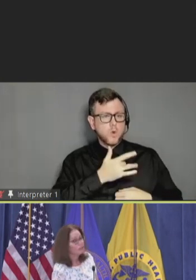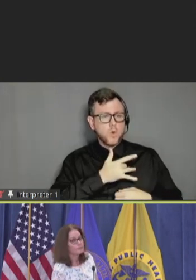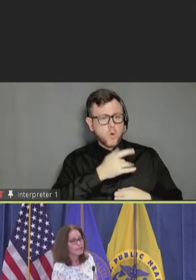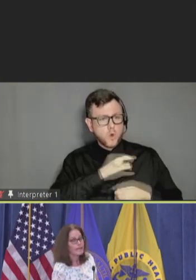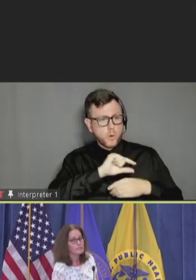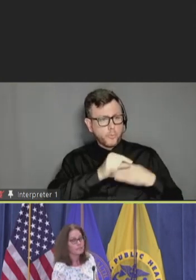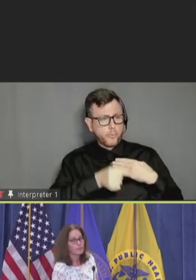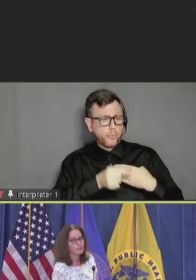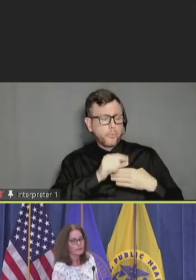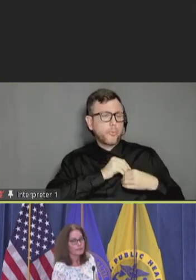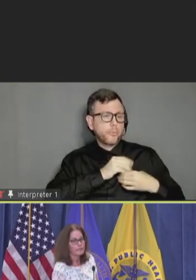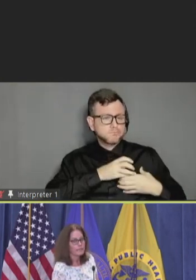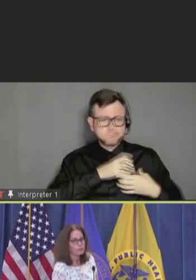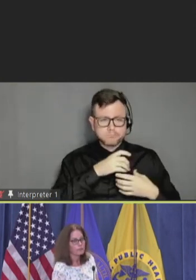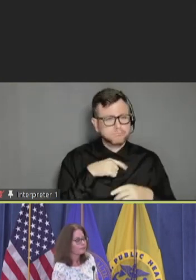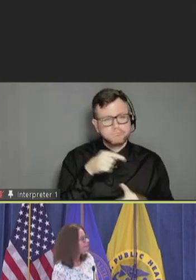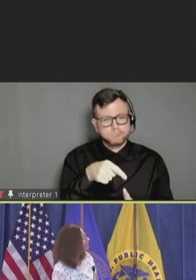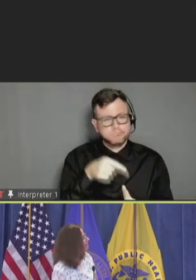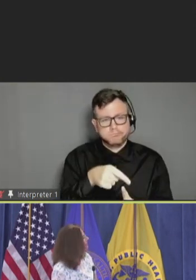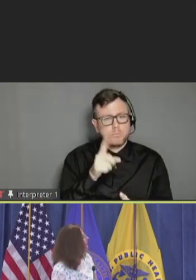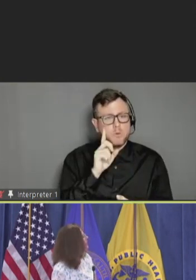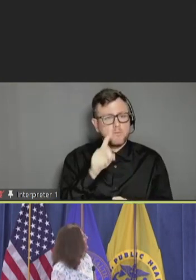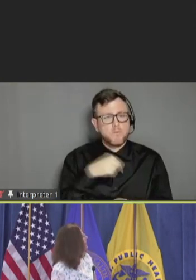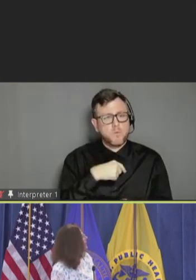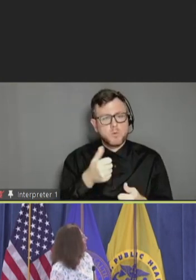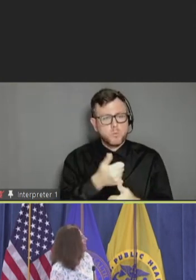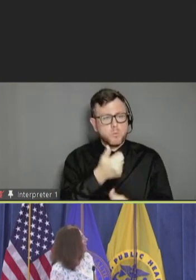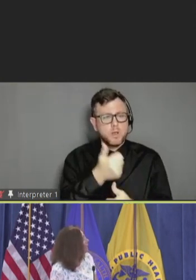Uptake has been low in this age group.